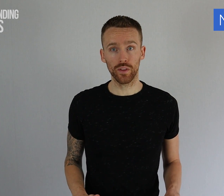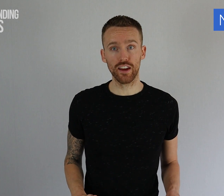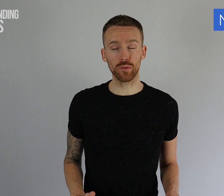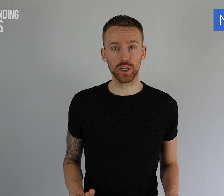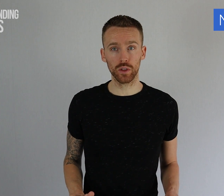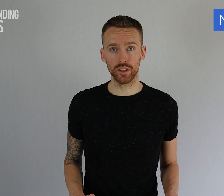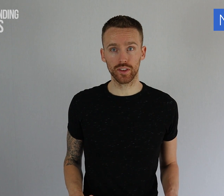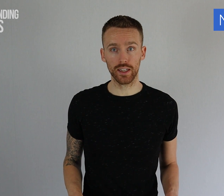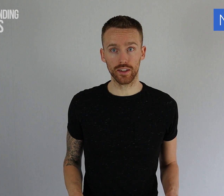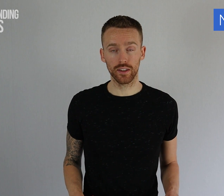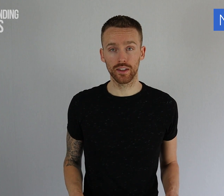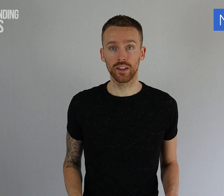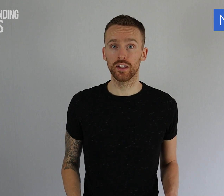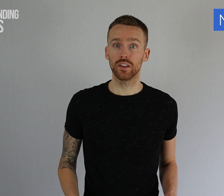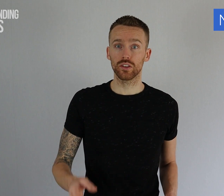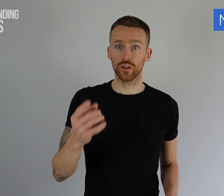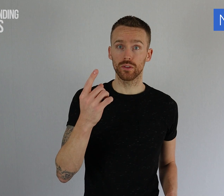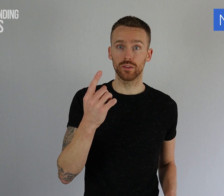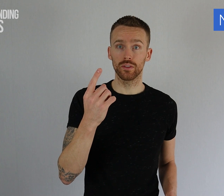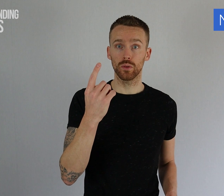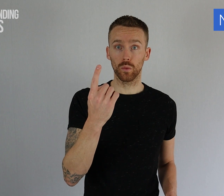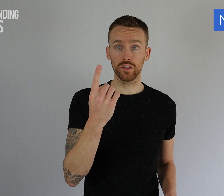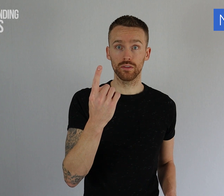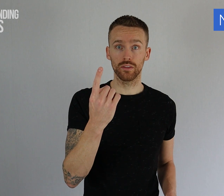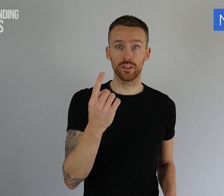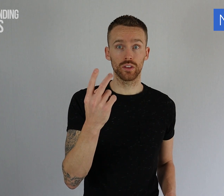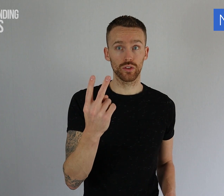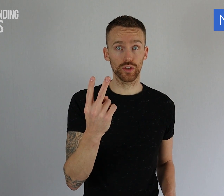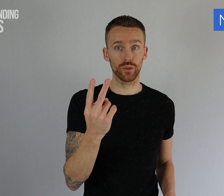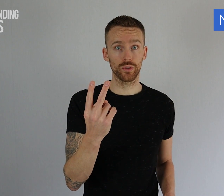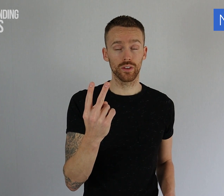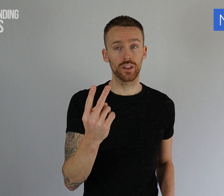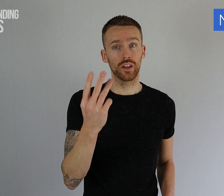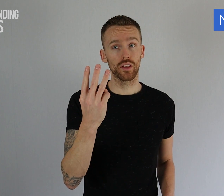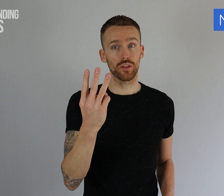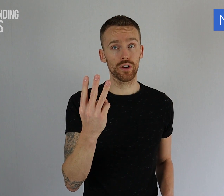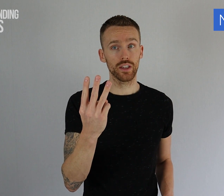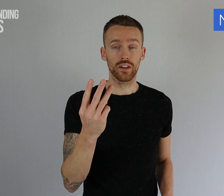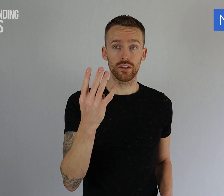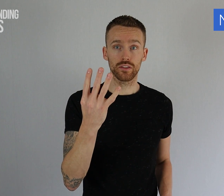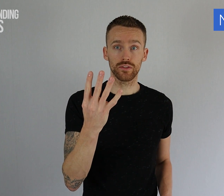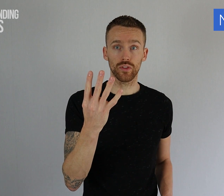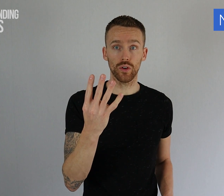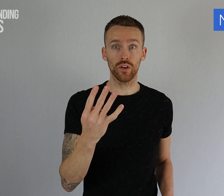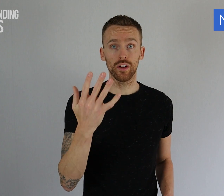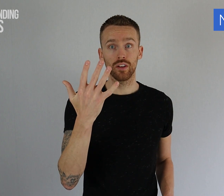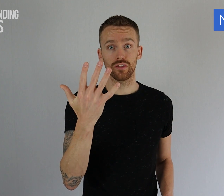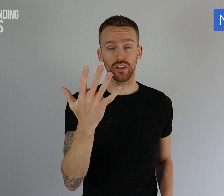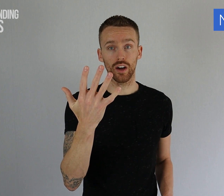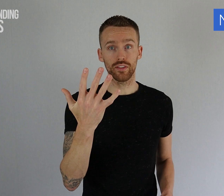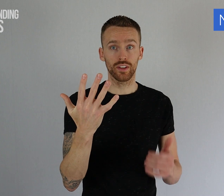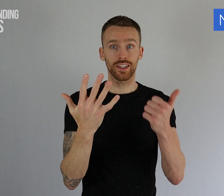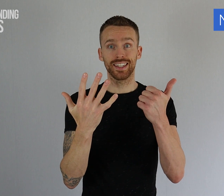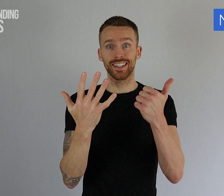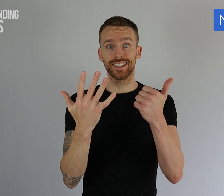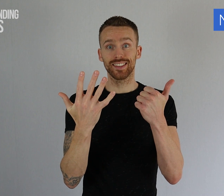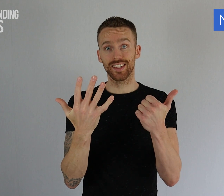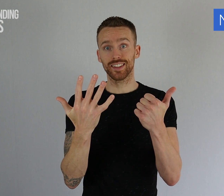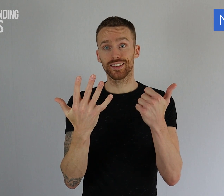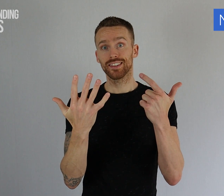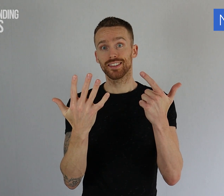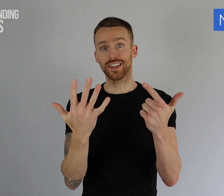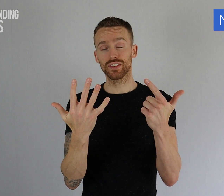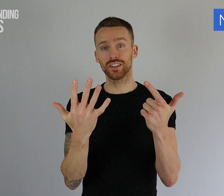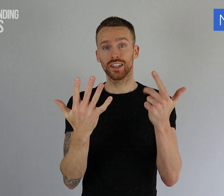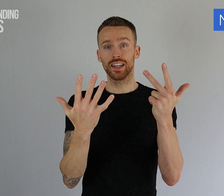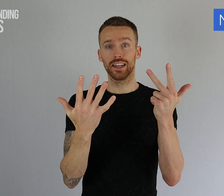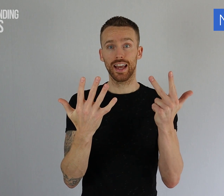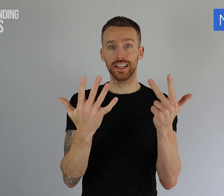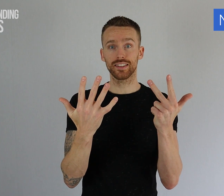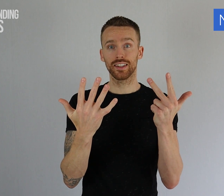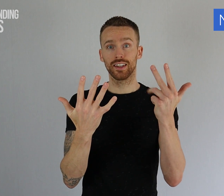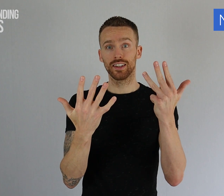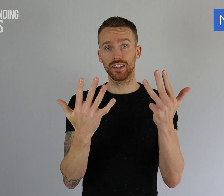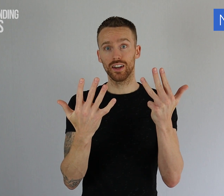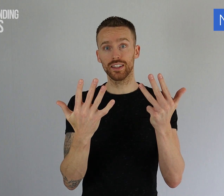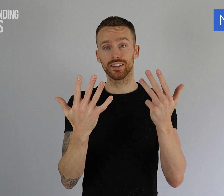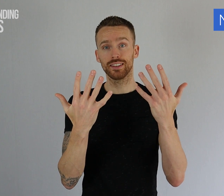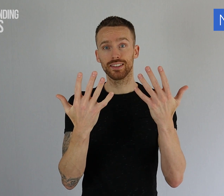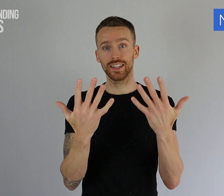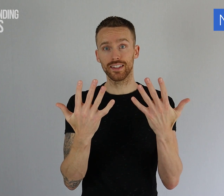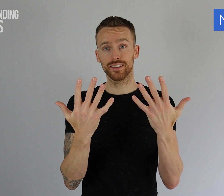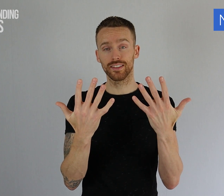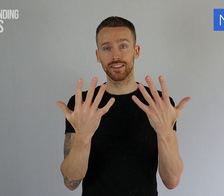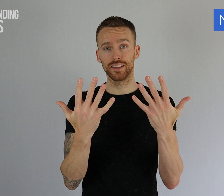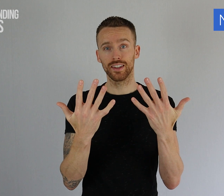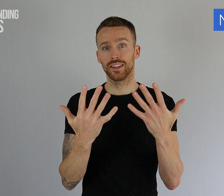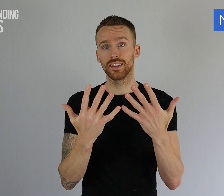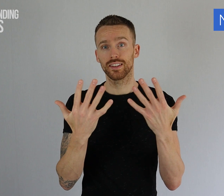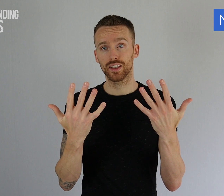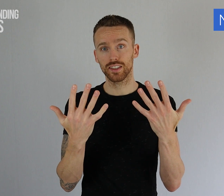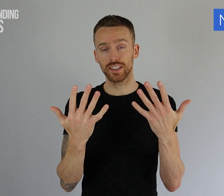the one that everybody will understand. So. 1, 2, 3, 4, 5, 6, 7, 8, 9, 10. It's nice and